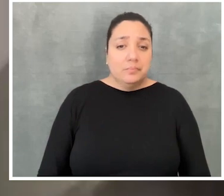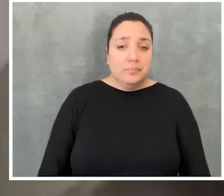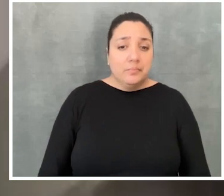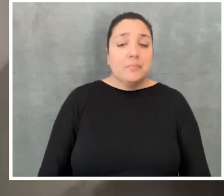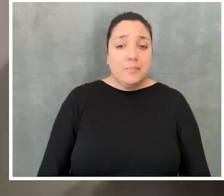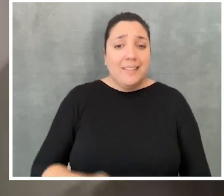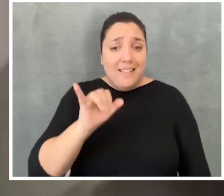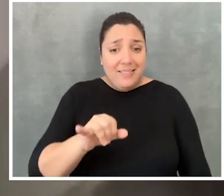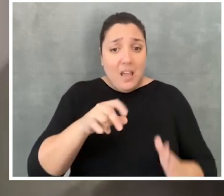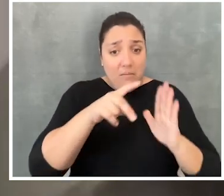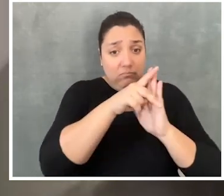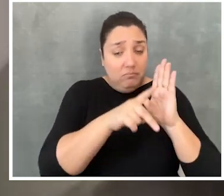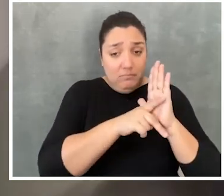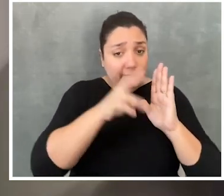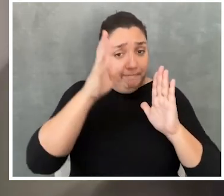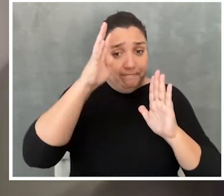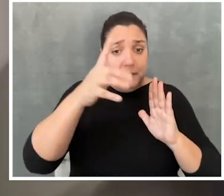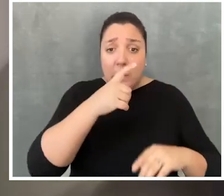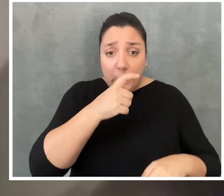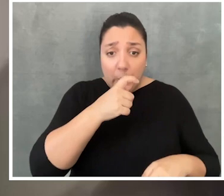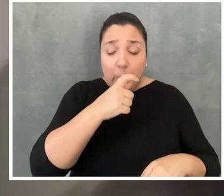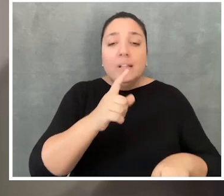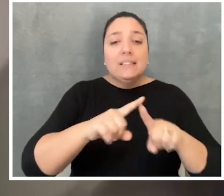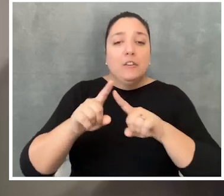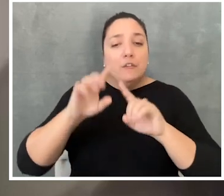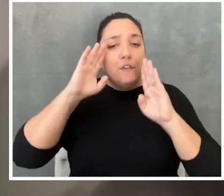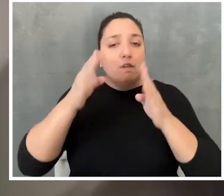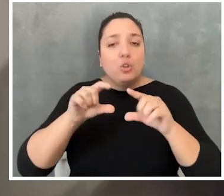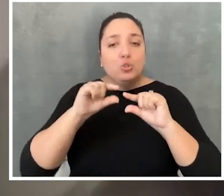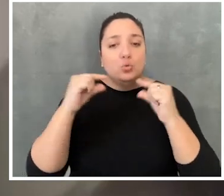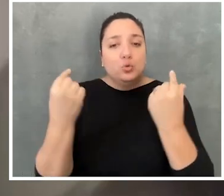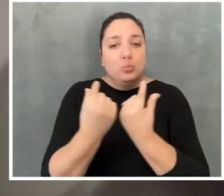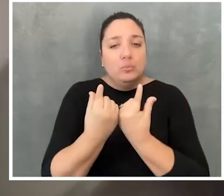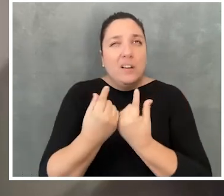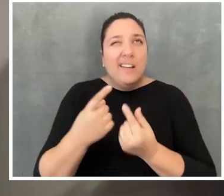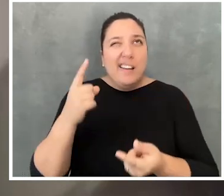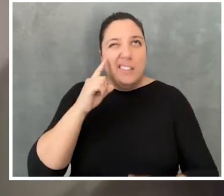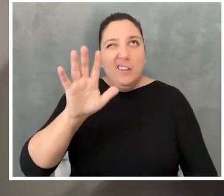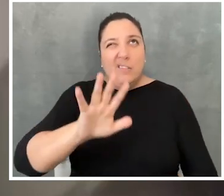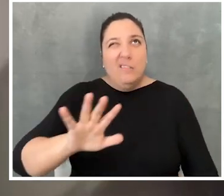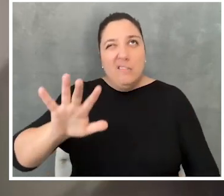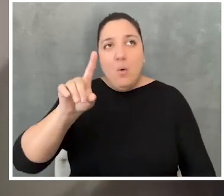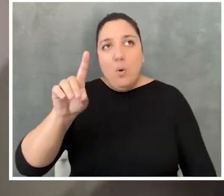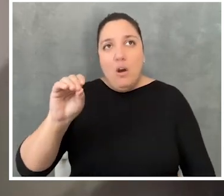a series of focus groups, which included, I think, approximately 109 advocates.